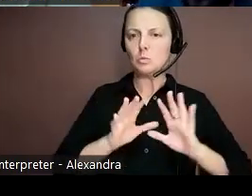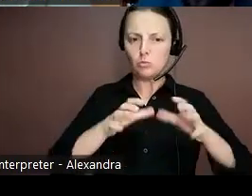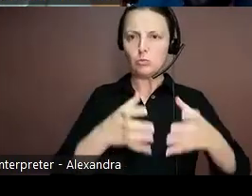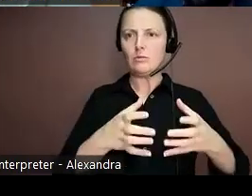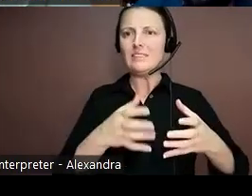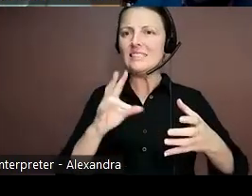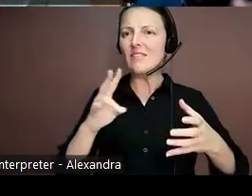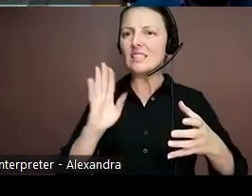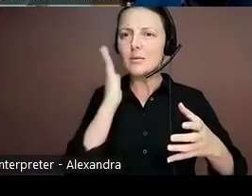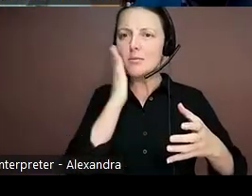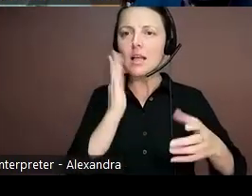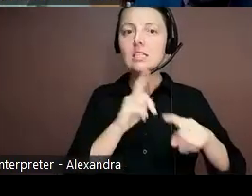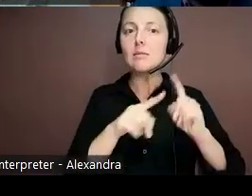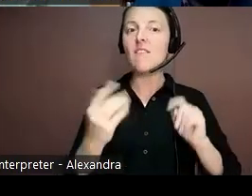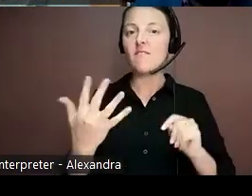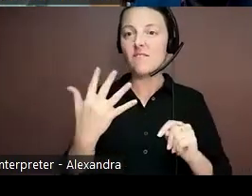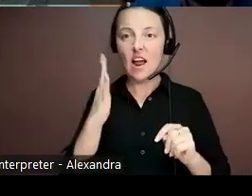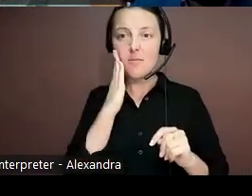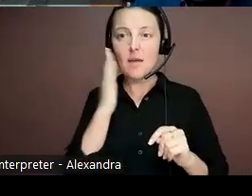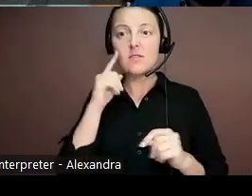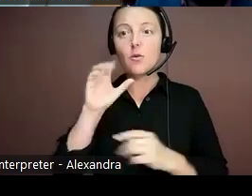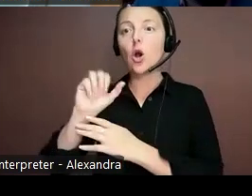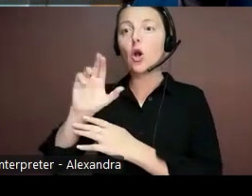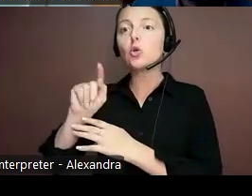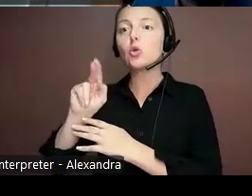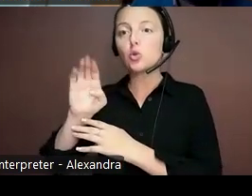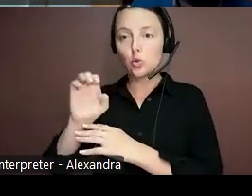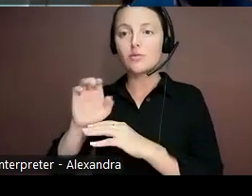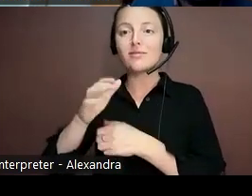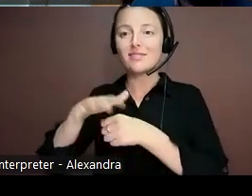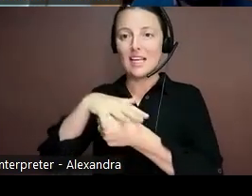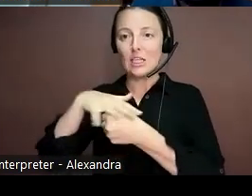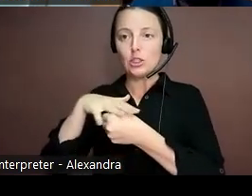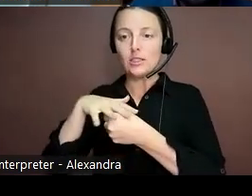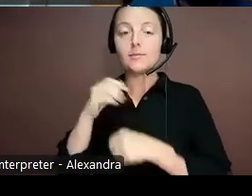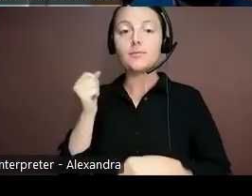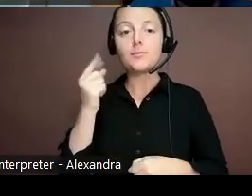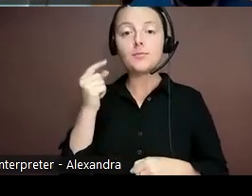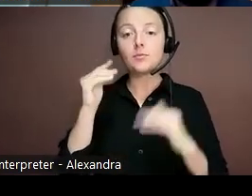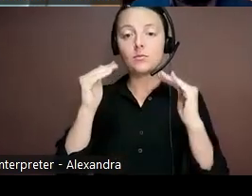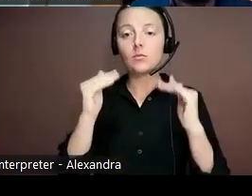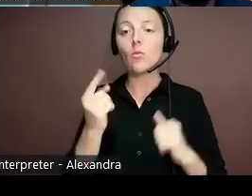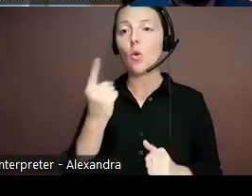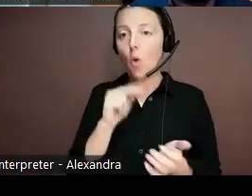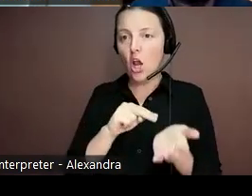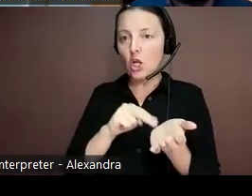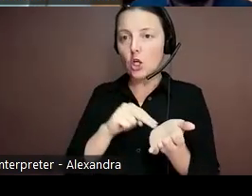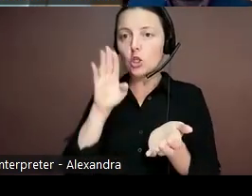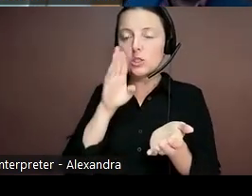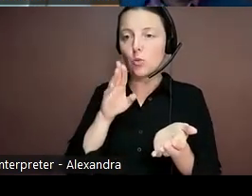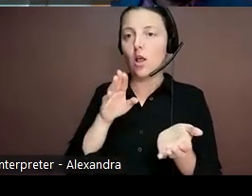their acute section. Um you know we have one nurse that covers those five beds uh and uh four uh